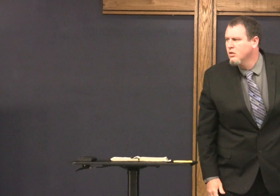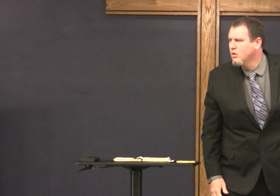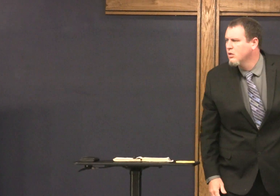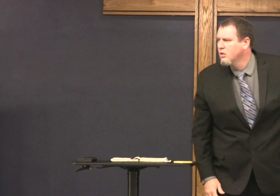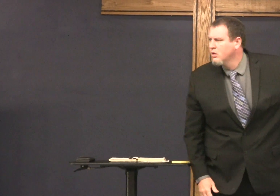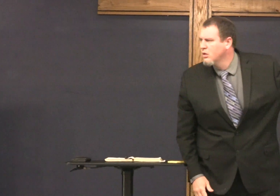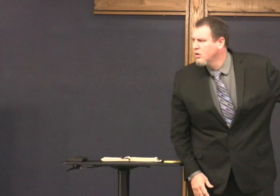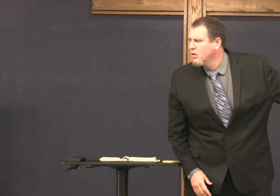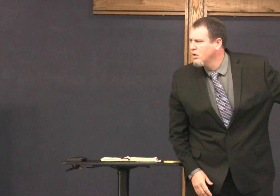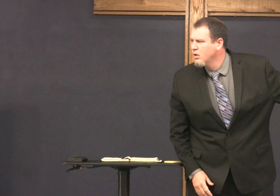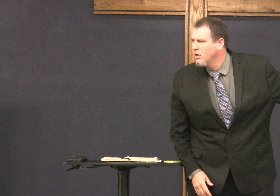were they scared of God